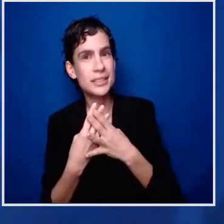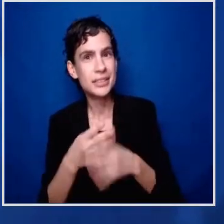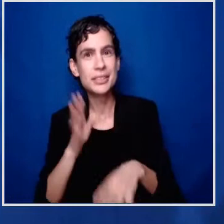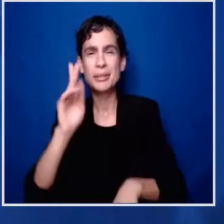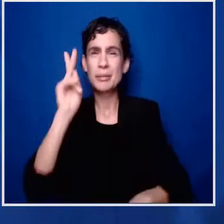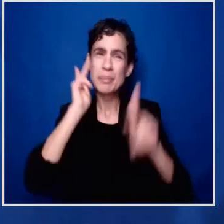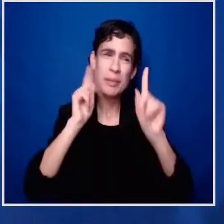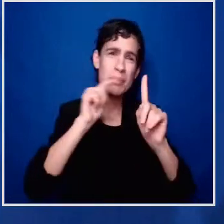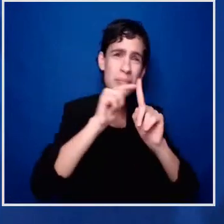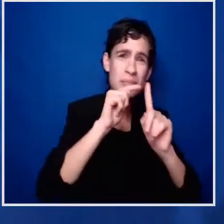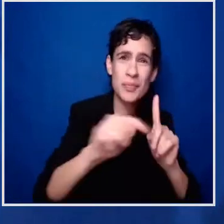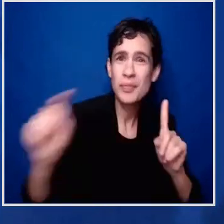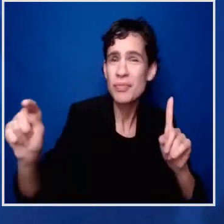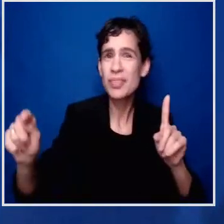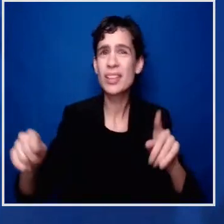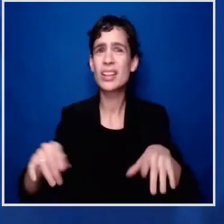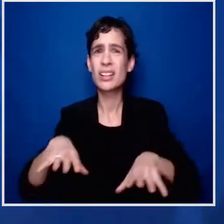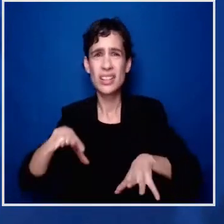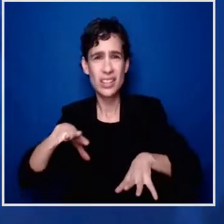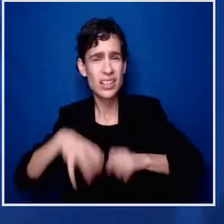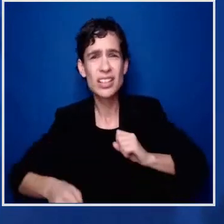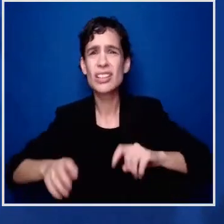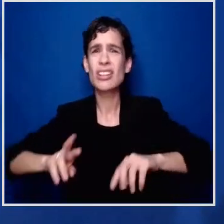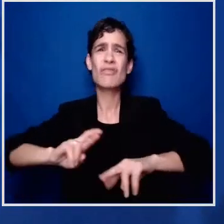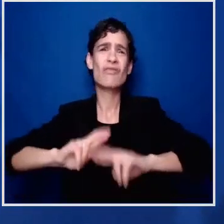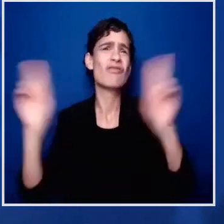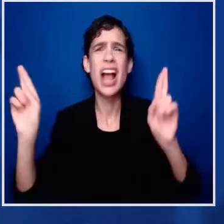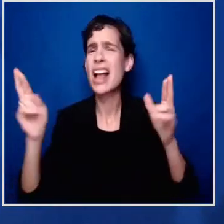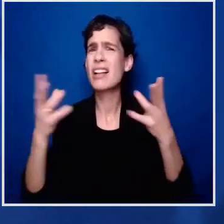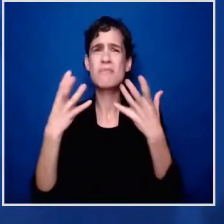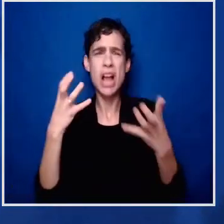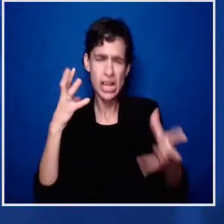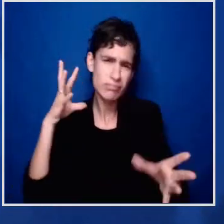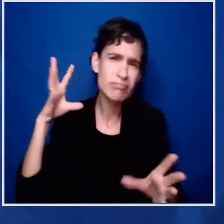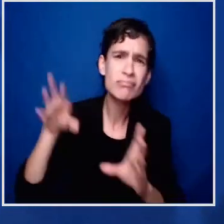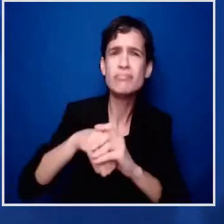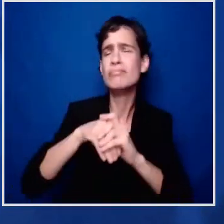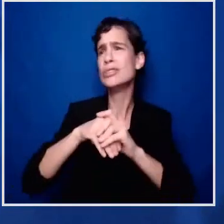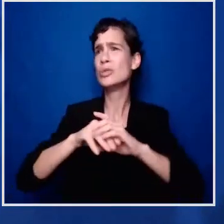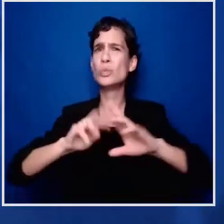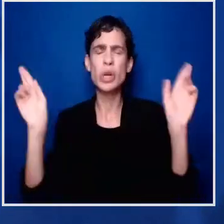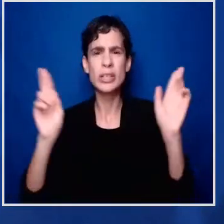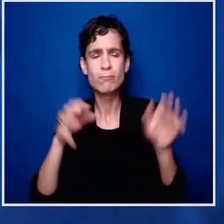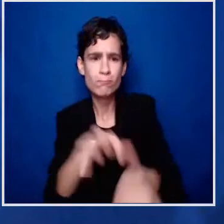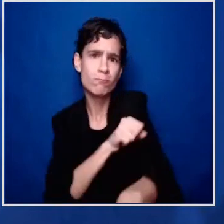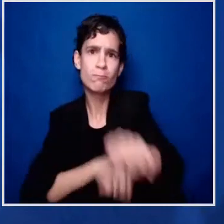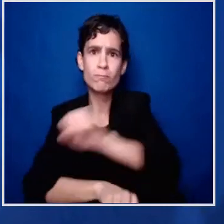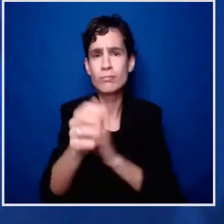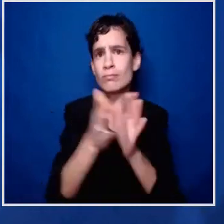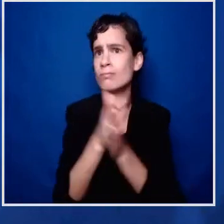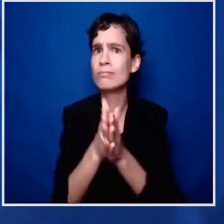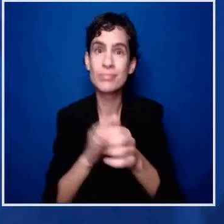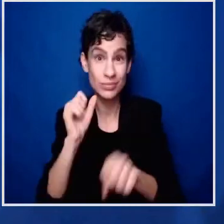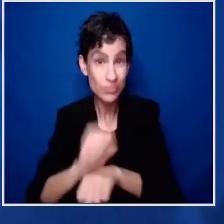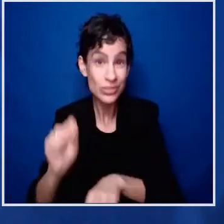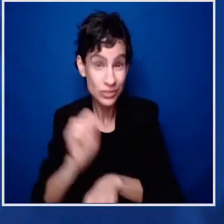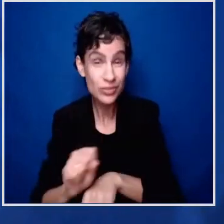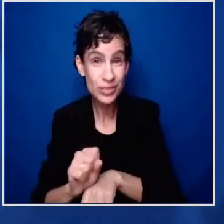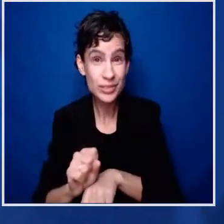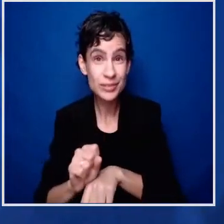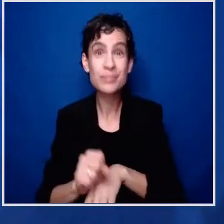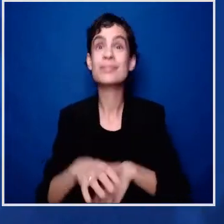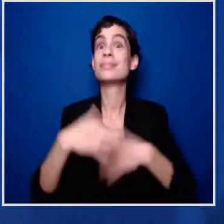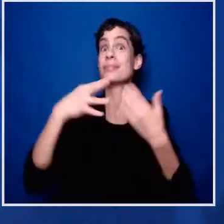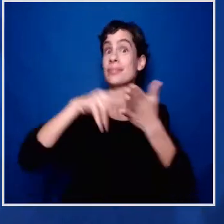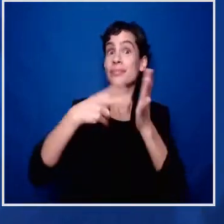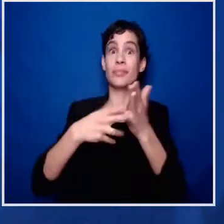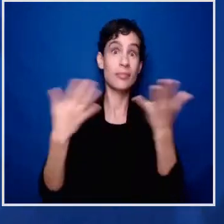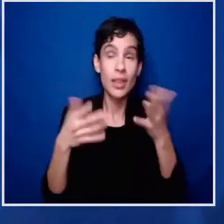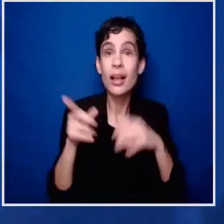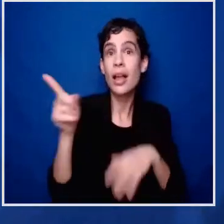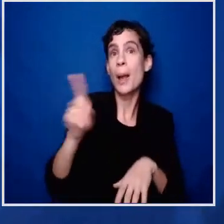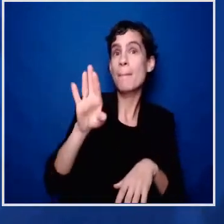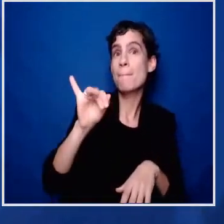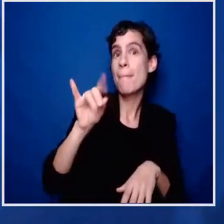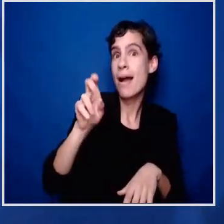MANY PEOPLE IN OUR COMMUNITY